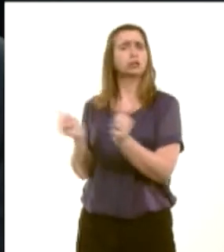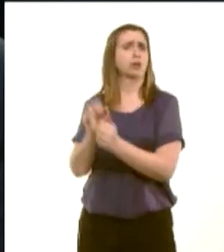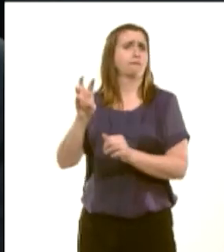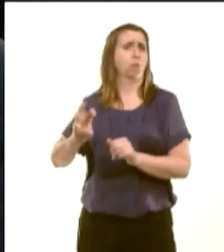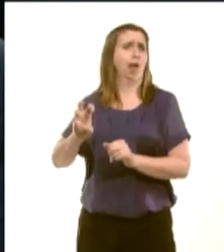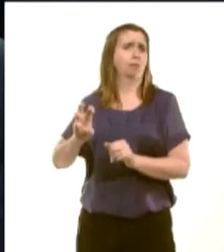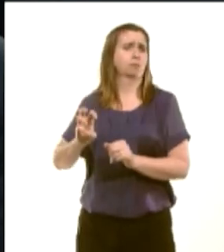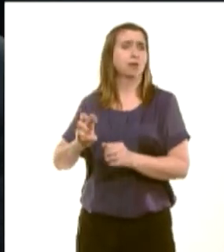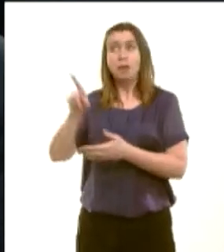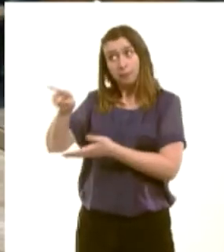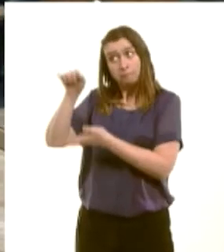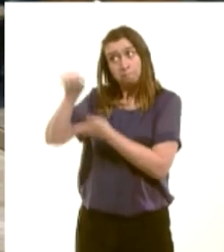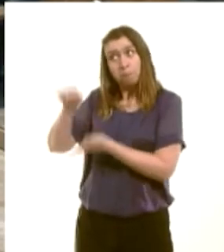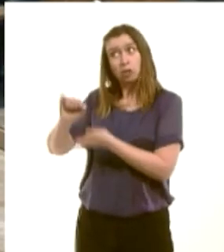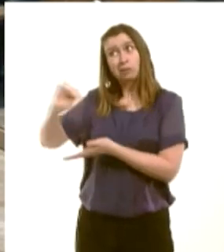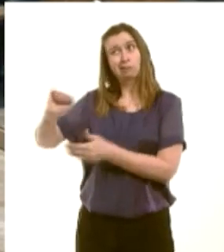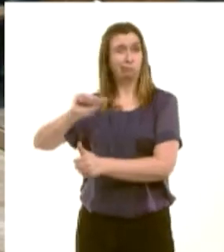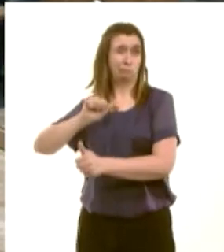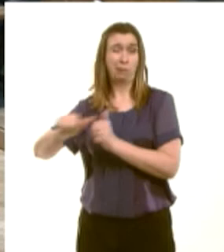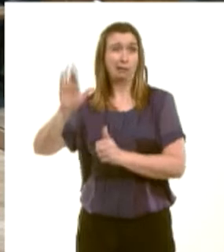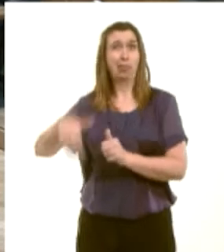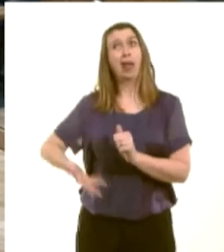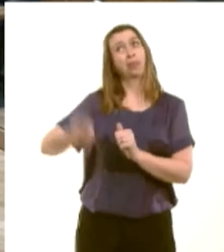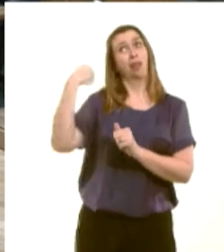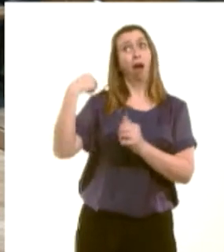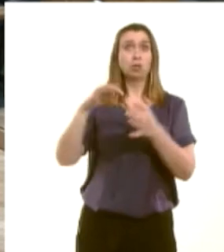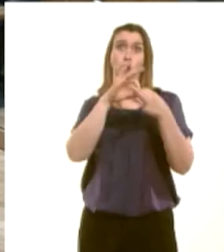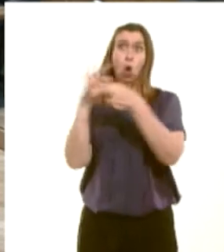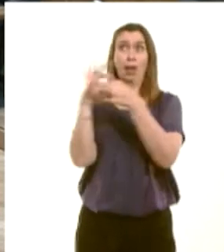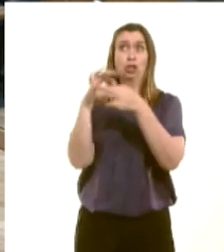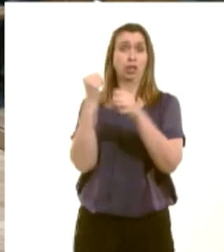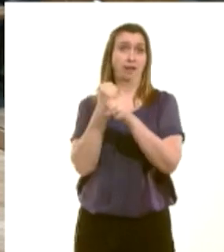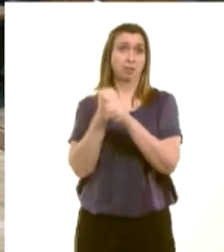far better budget than we had under the previous UK coalition Government.